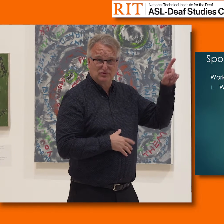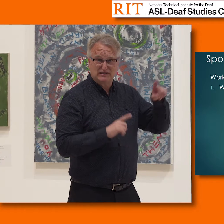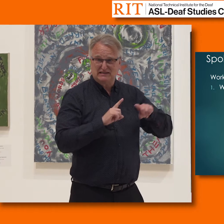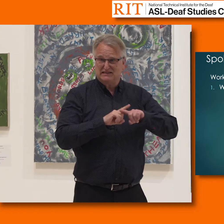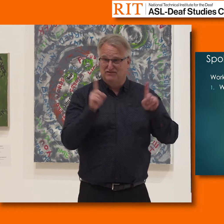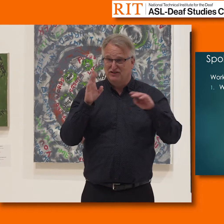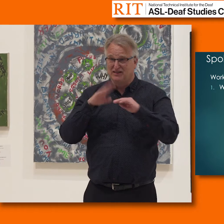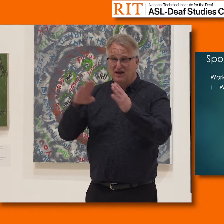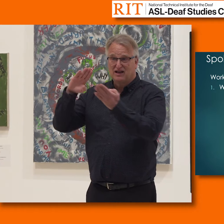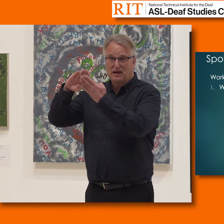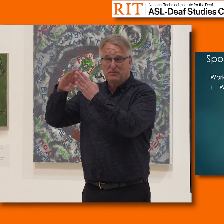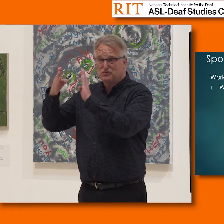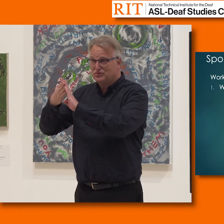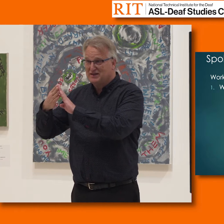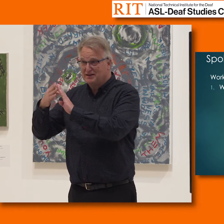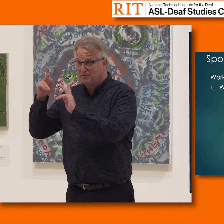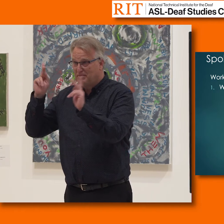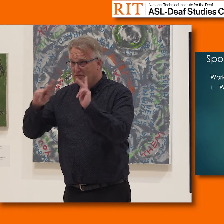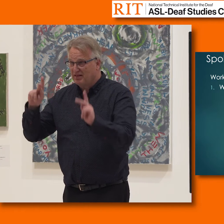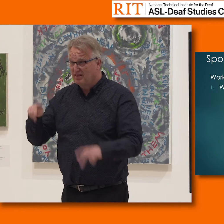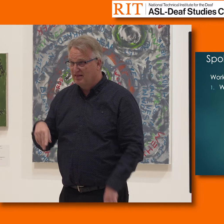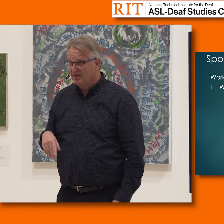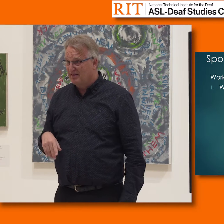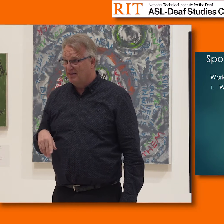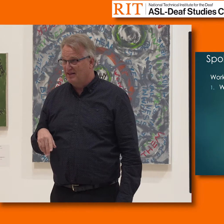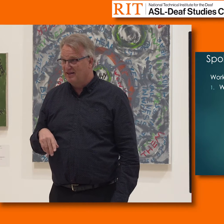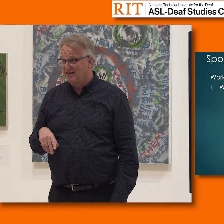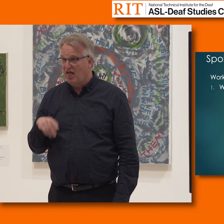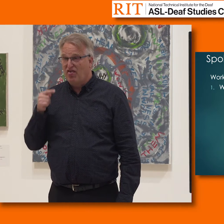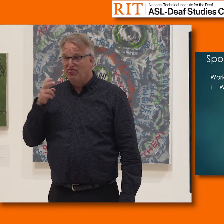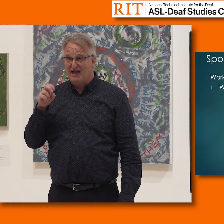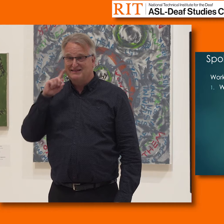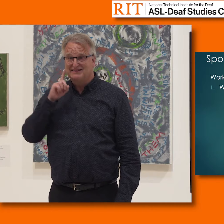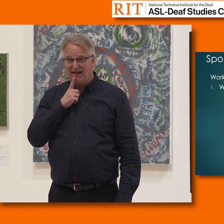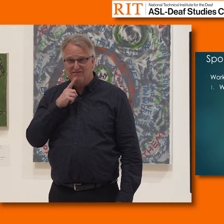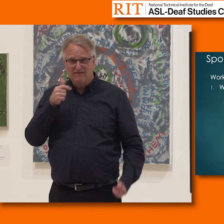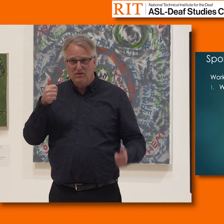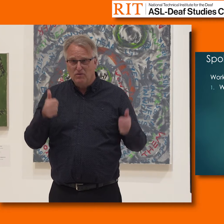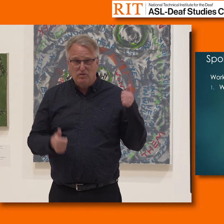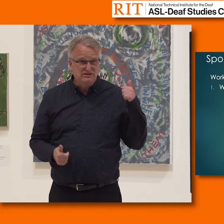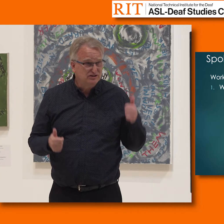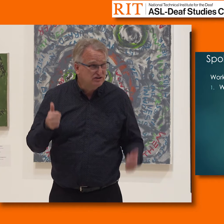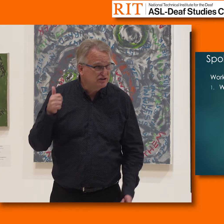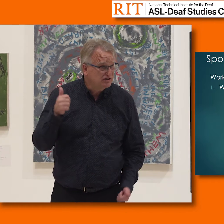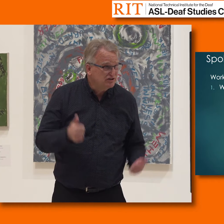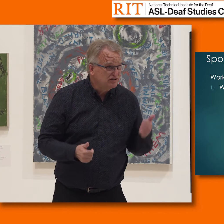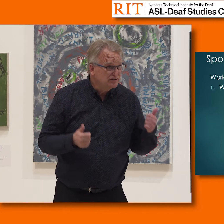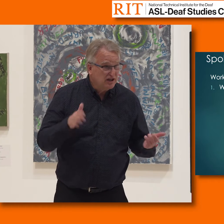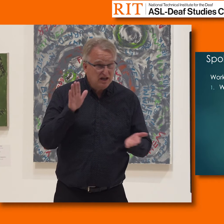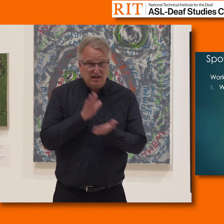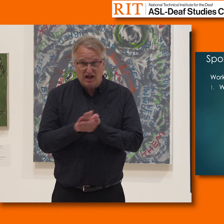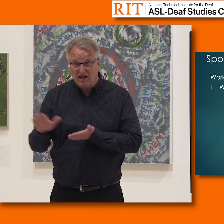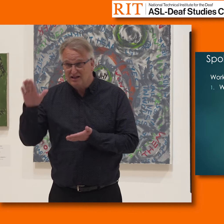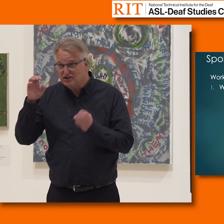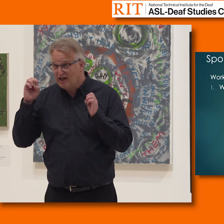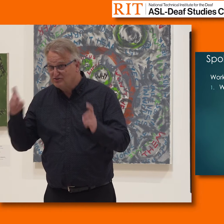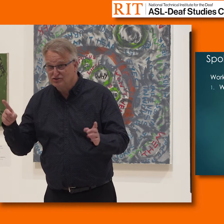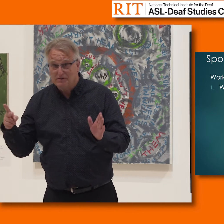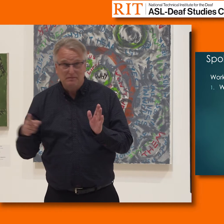But if you consider our RIT students, Deaf students hear different than Deaf people in the community, right?